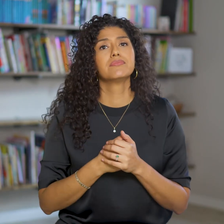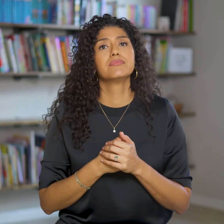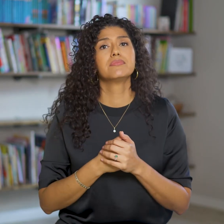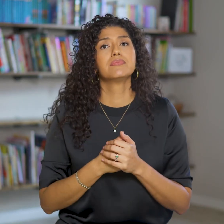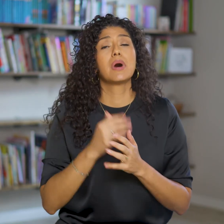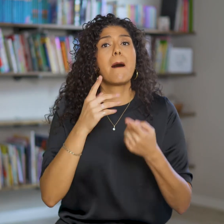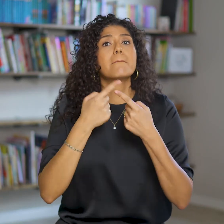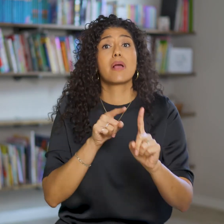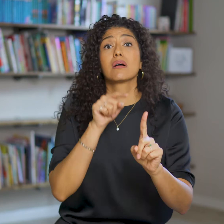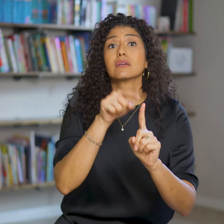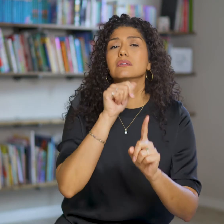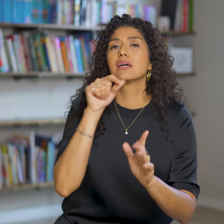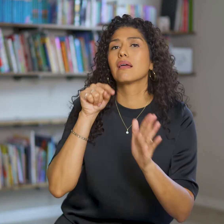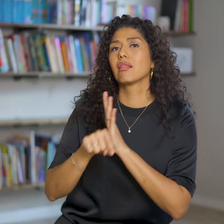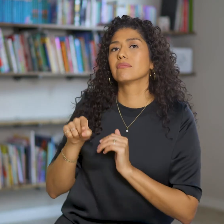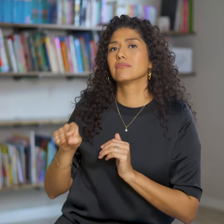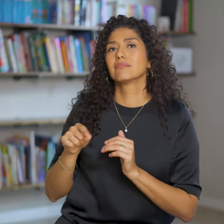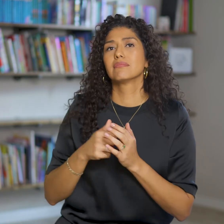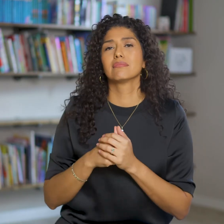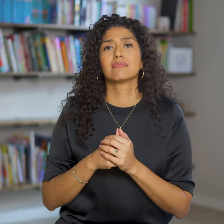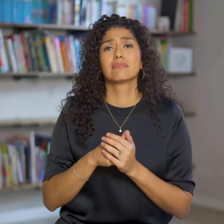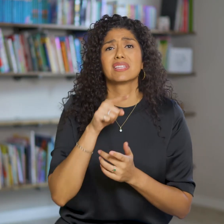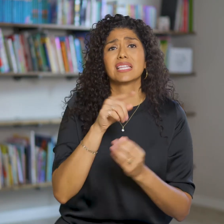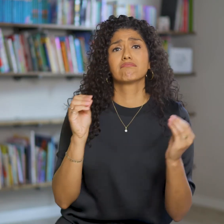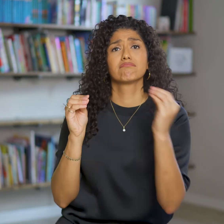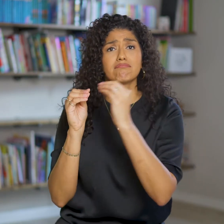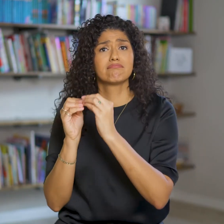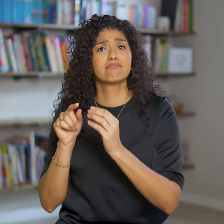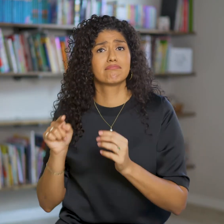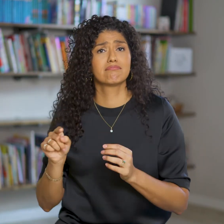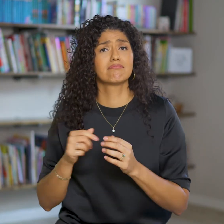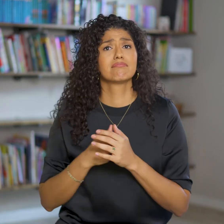But David doesn’t kill him—he kisses him.